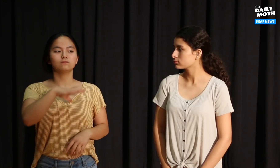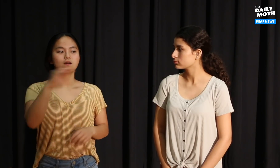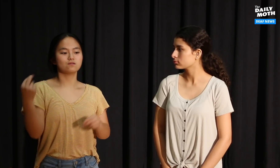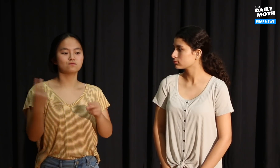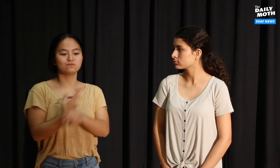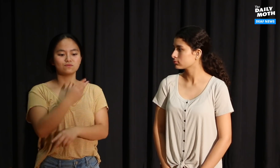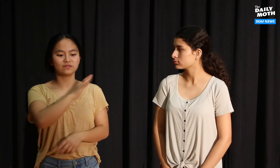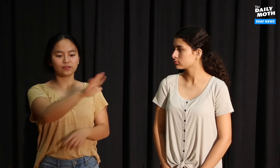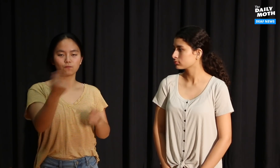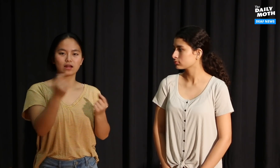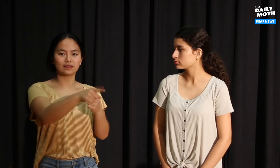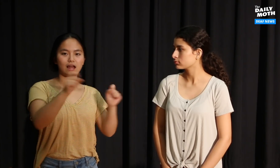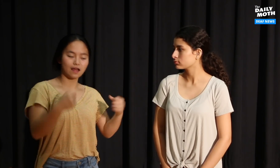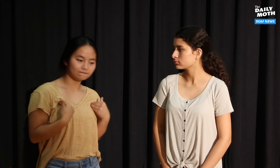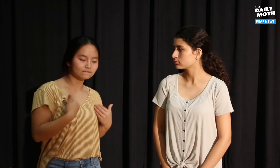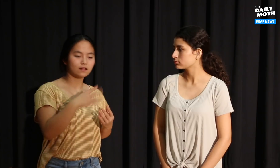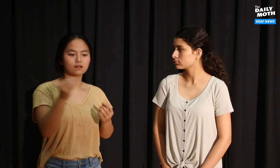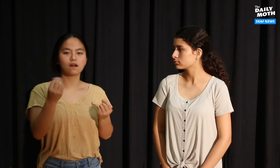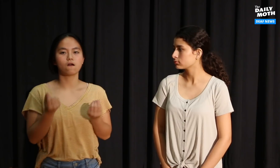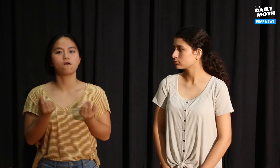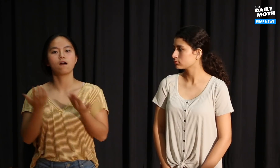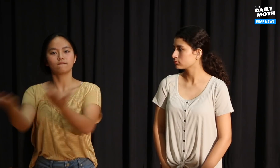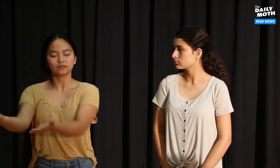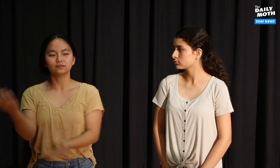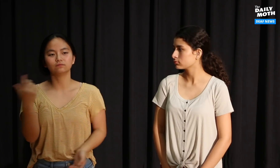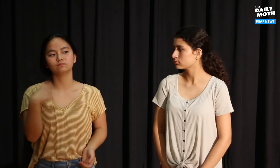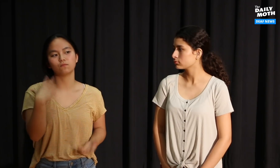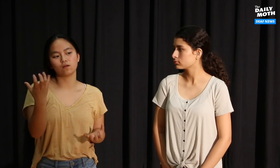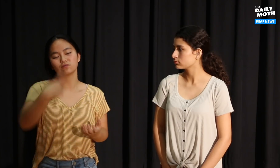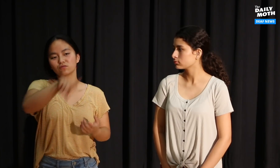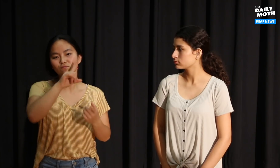Also, I want them to use what they have and share them with others.